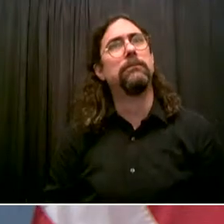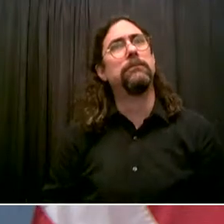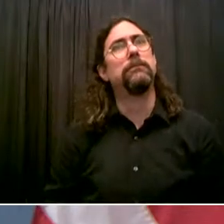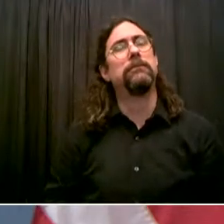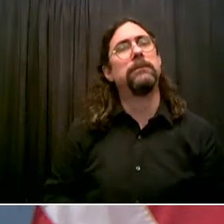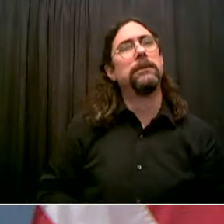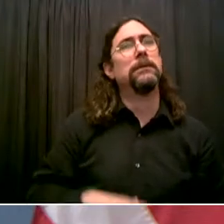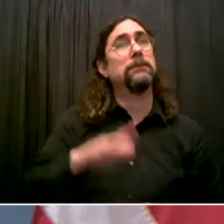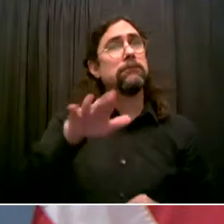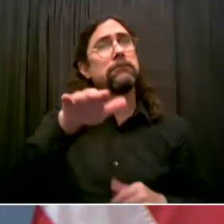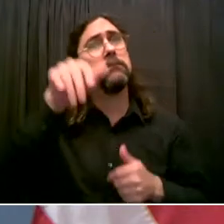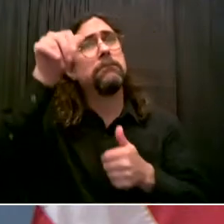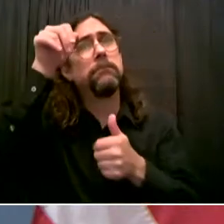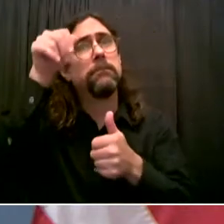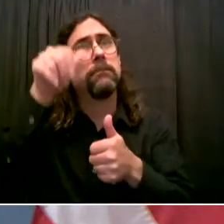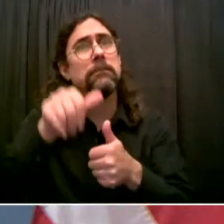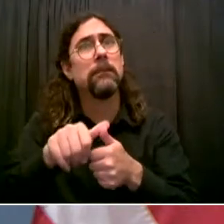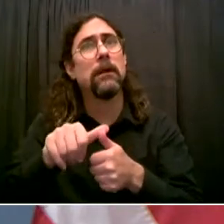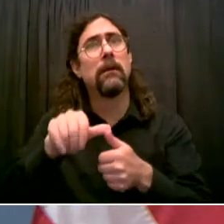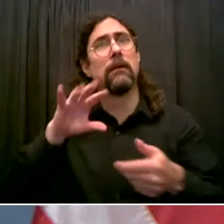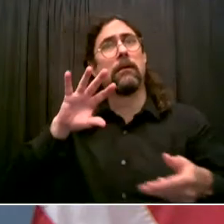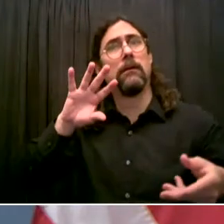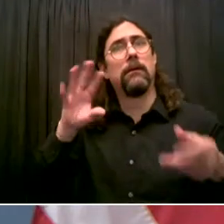THE OVERALL